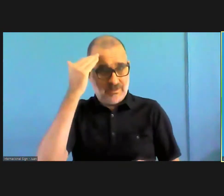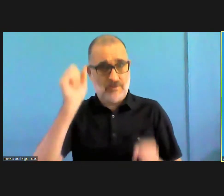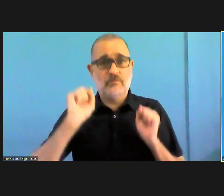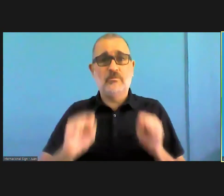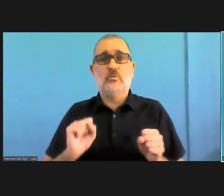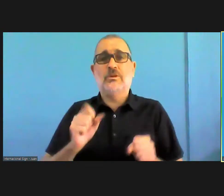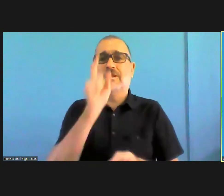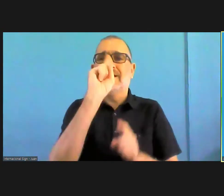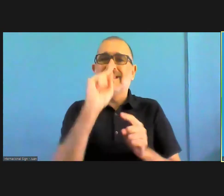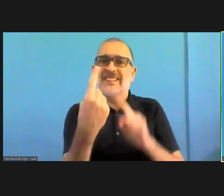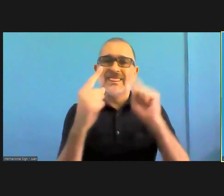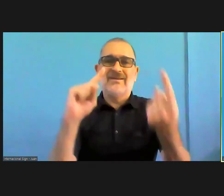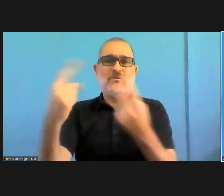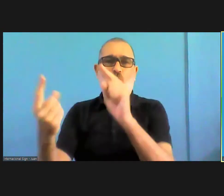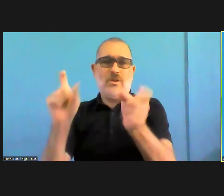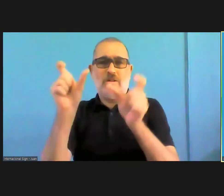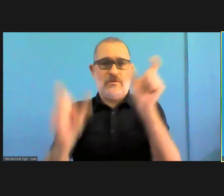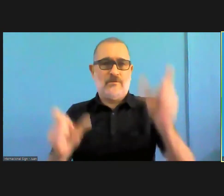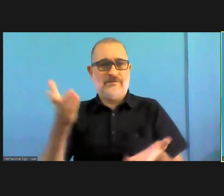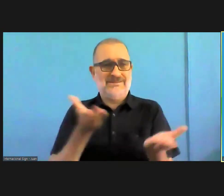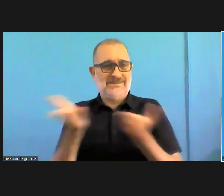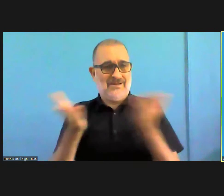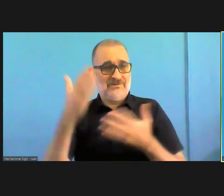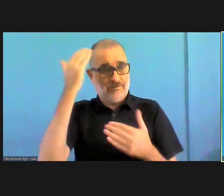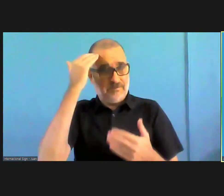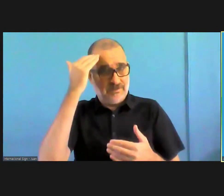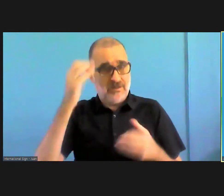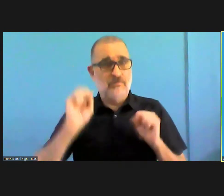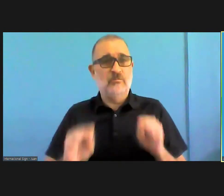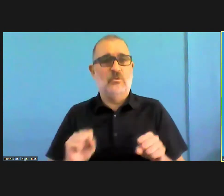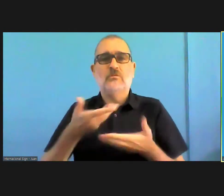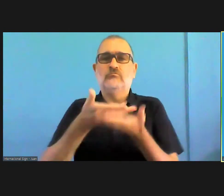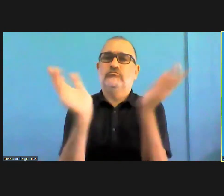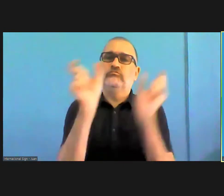Our third line of action really speaks to the issue of the